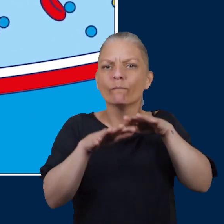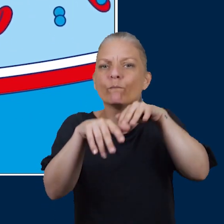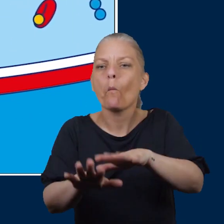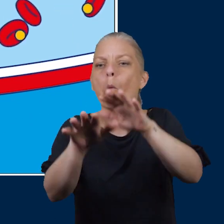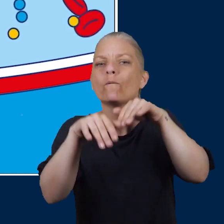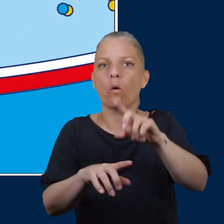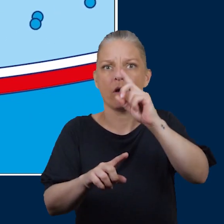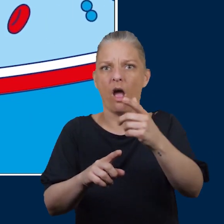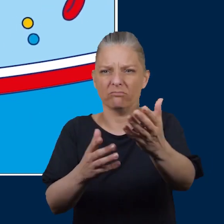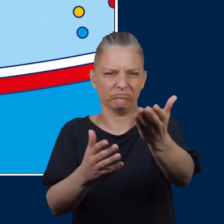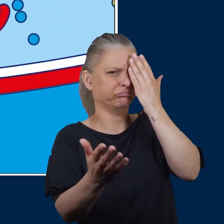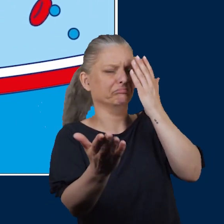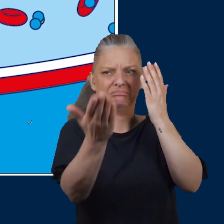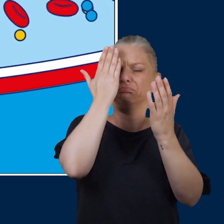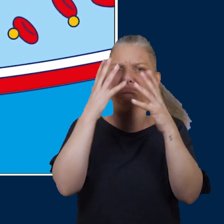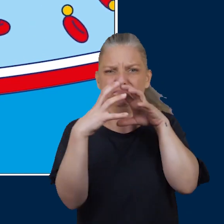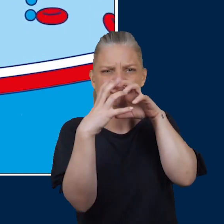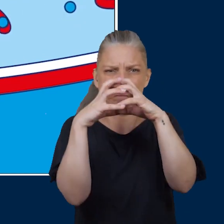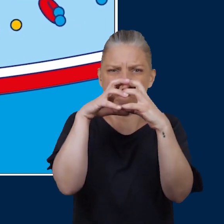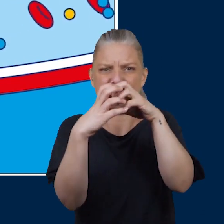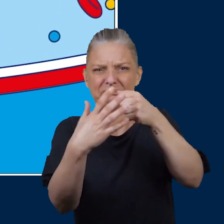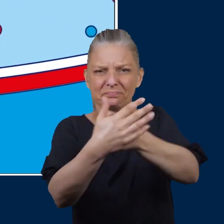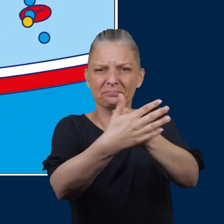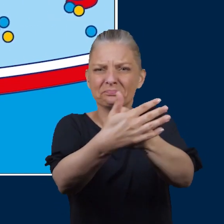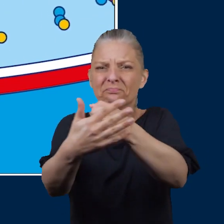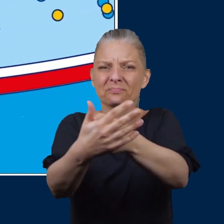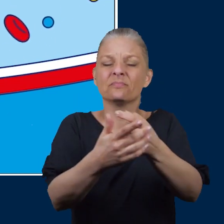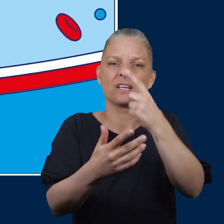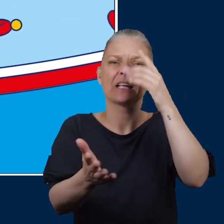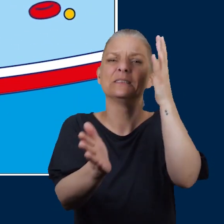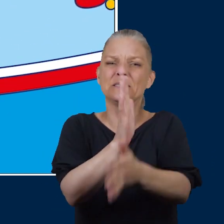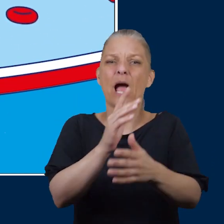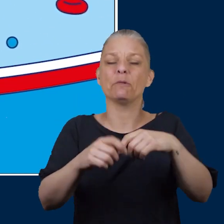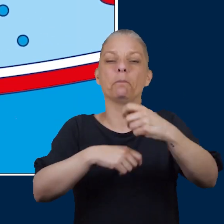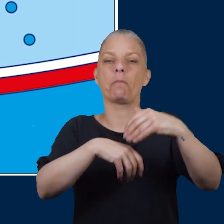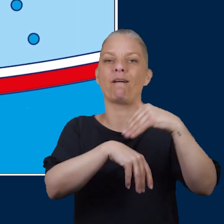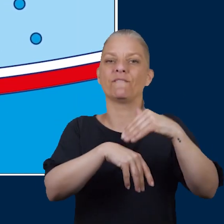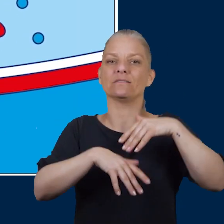blood vessel properly so high cholesterol combined with high sugars results in more problems for your